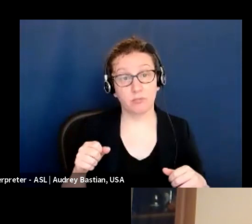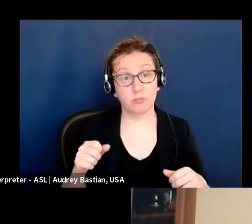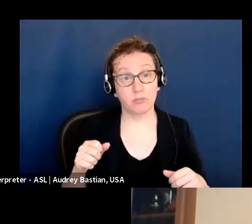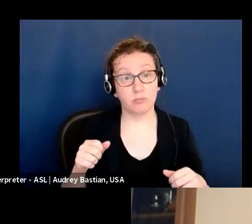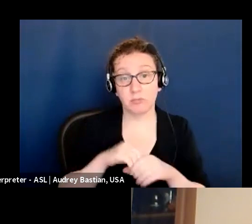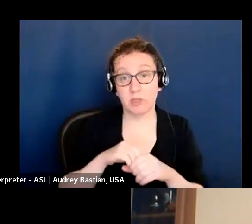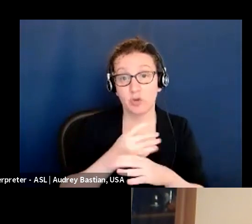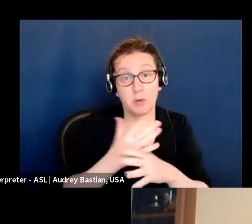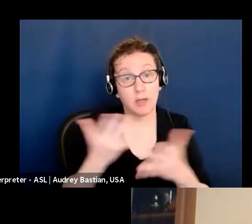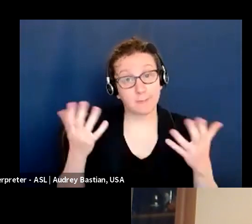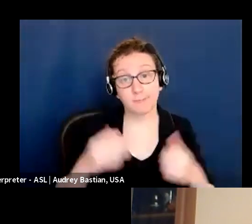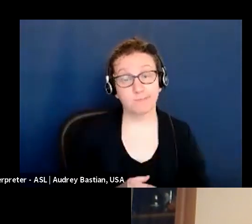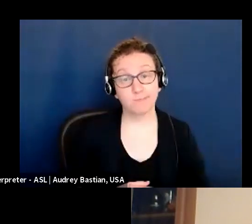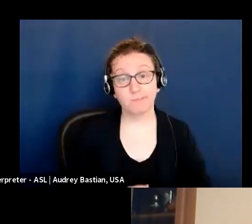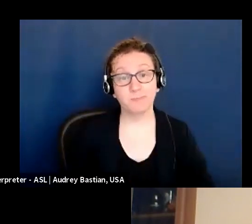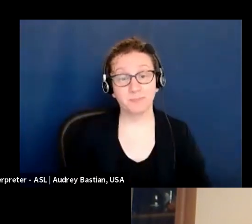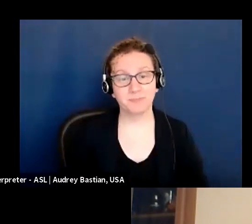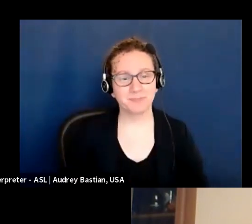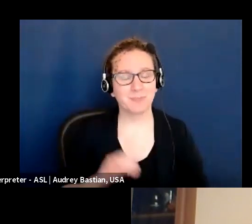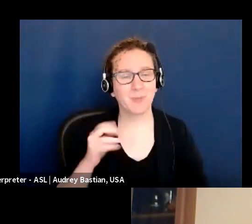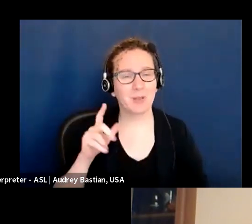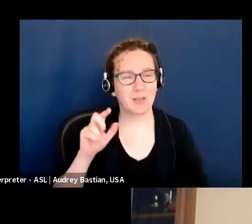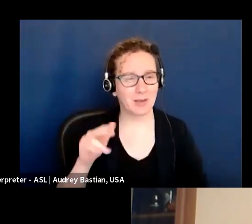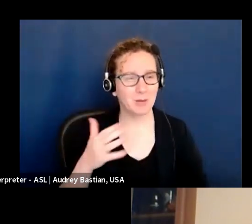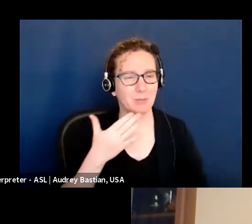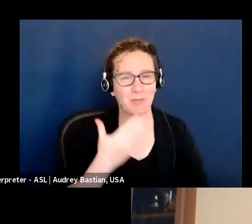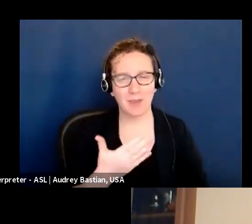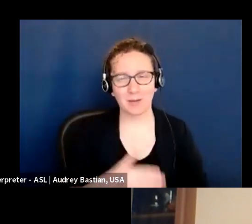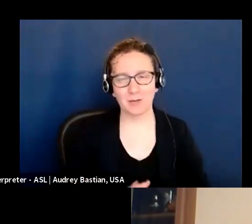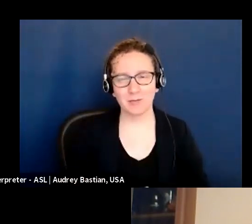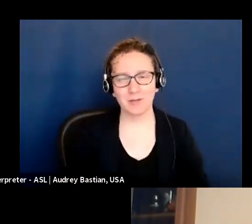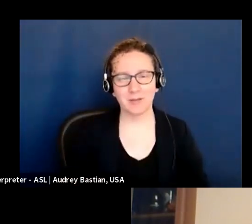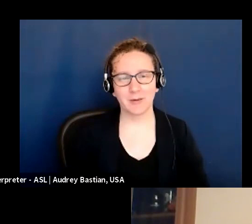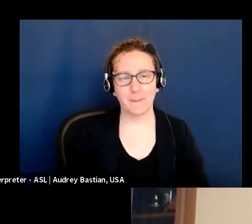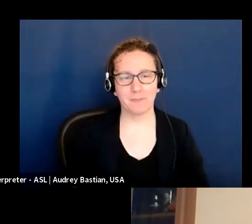Great, thank you. >> SAMSARA COUNTS: I do want to say really